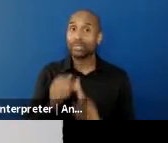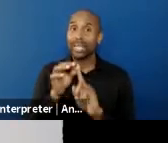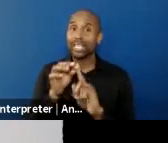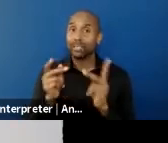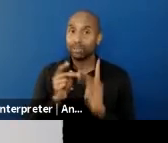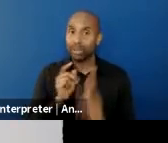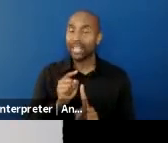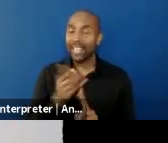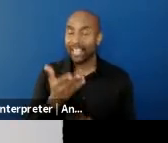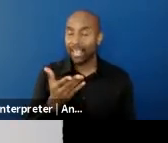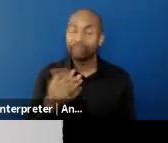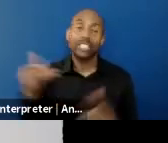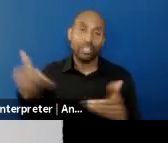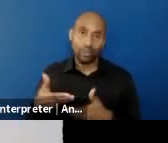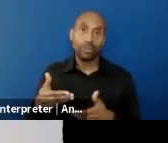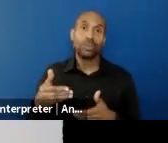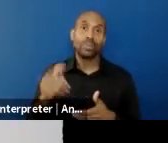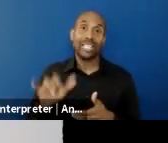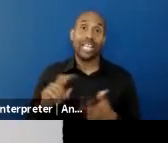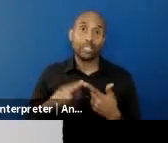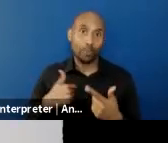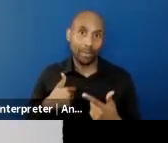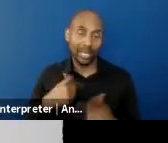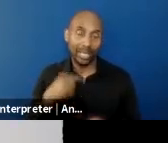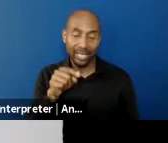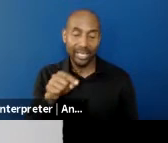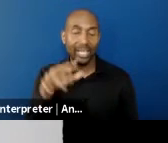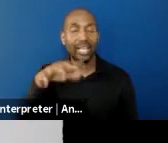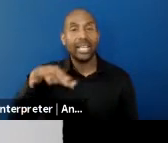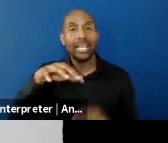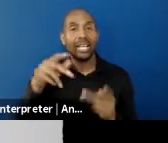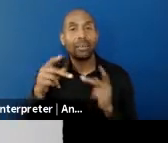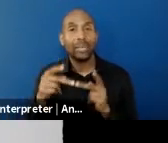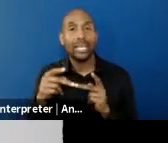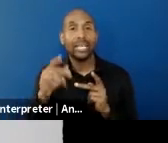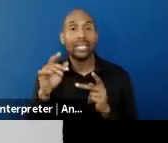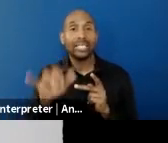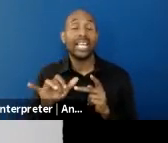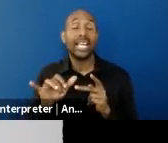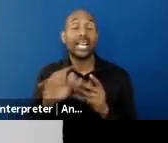It's a place that was important to me.